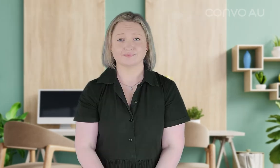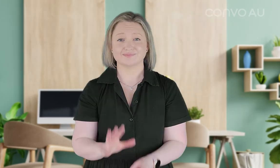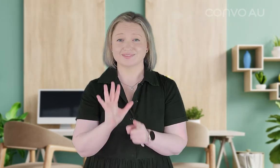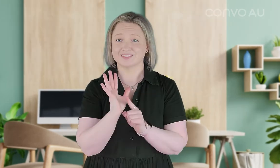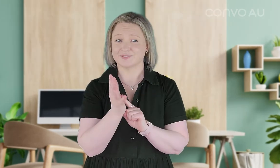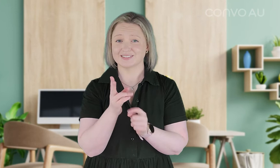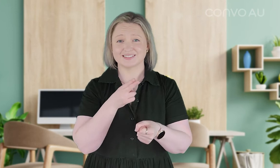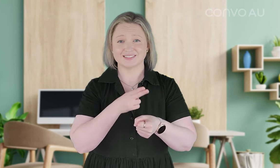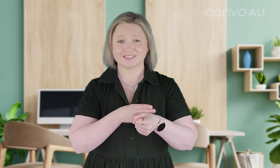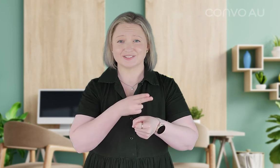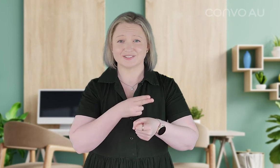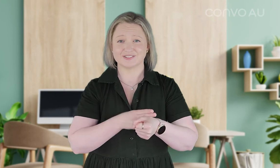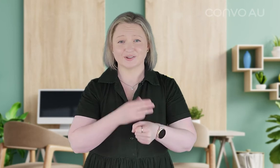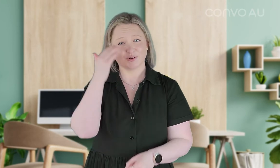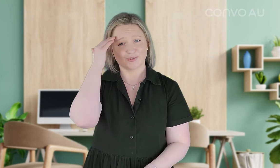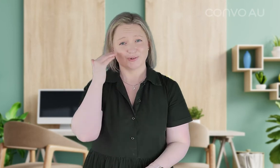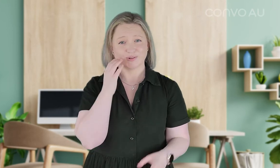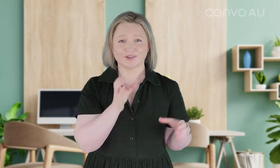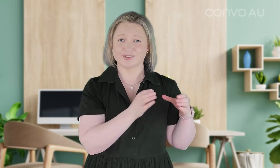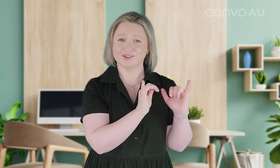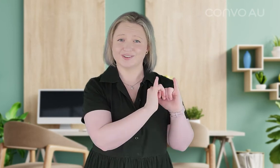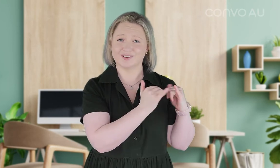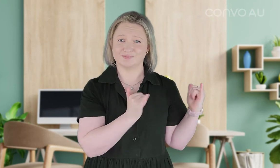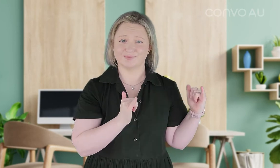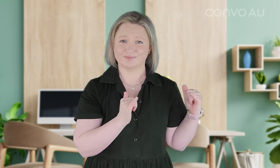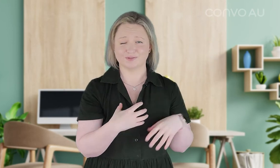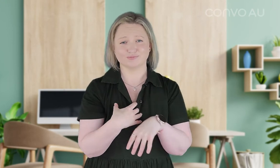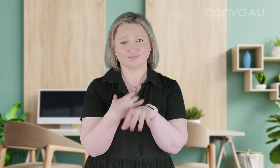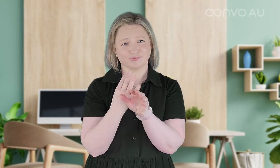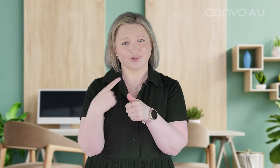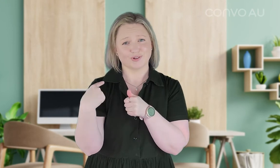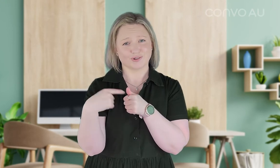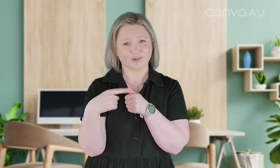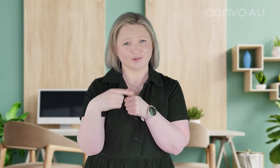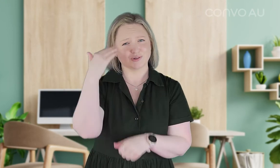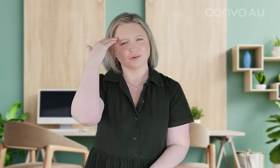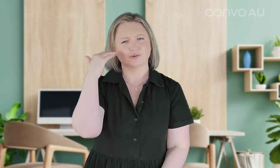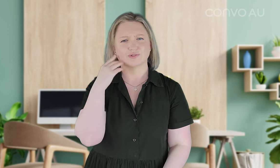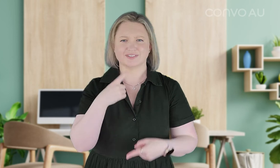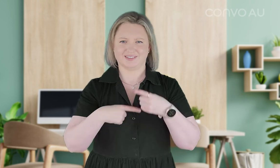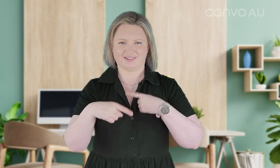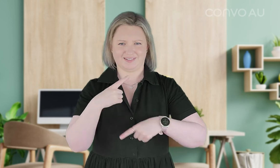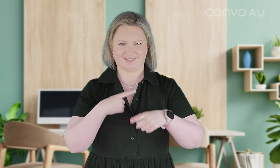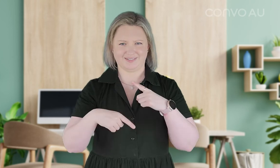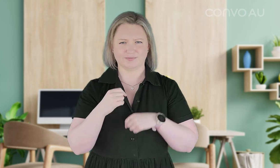My teacher Lee, and my Korean classmates were learning Korean Sign Language directly from Seoul, Korean through video chat class.